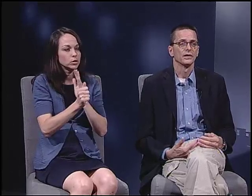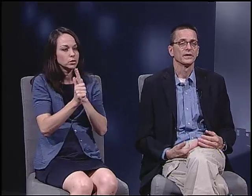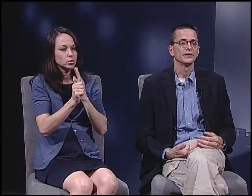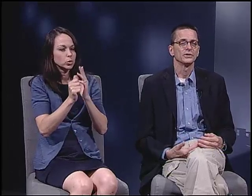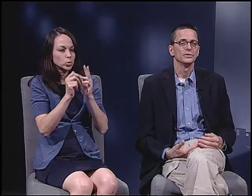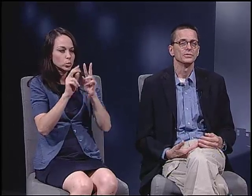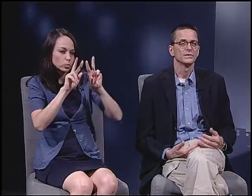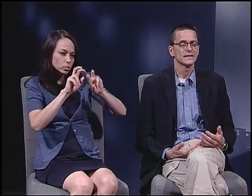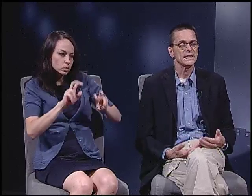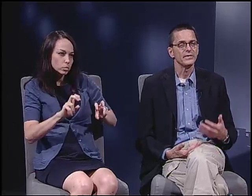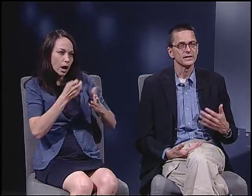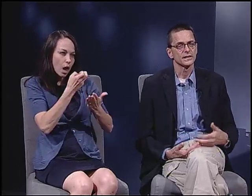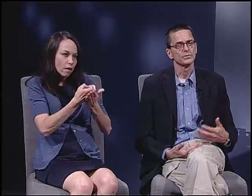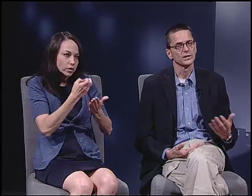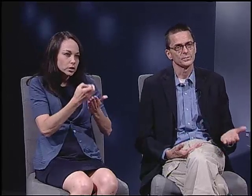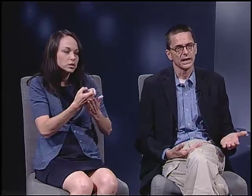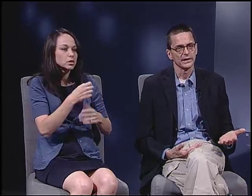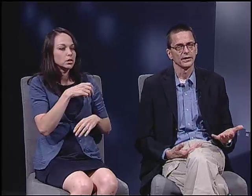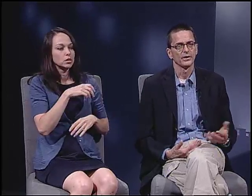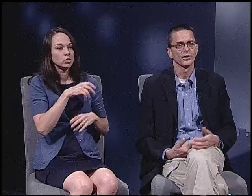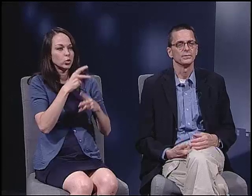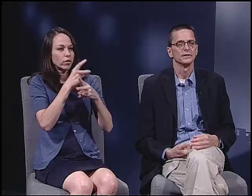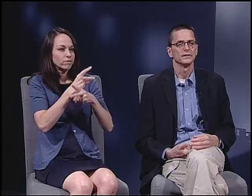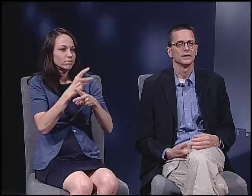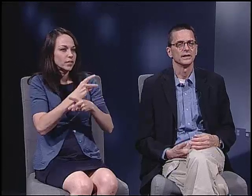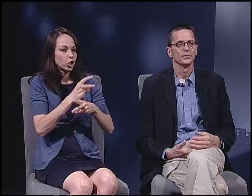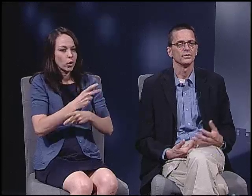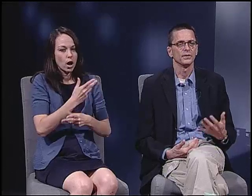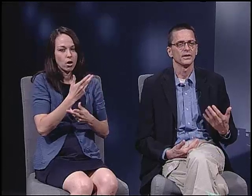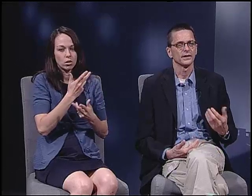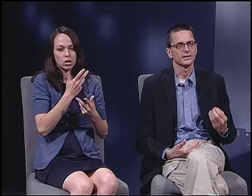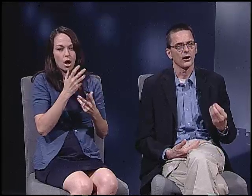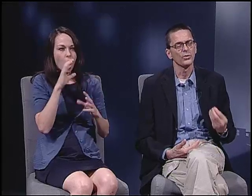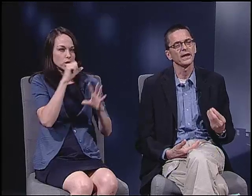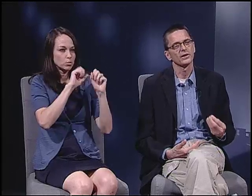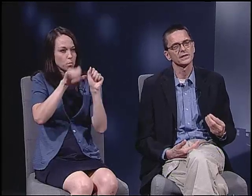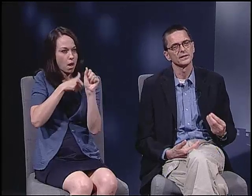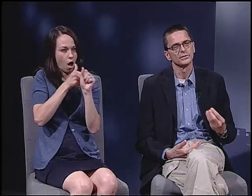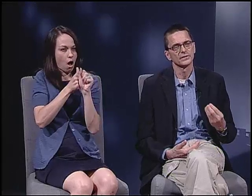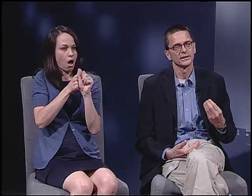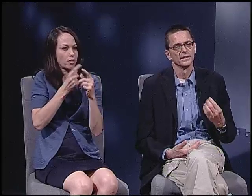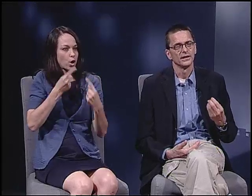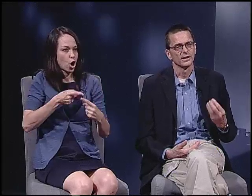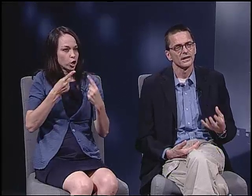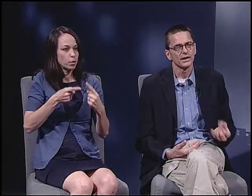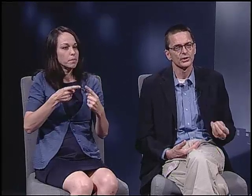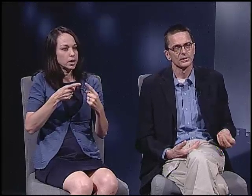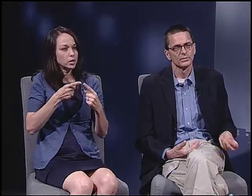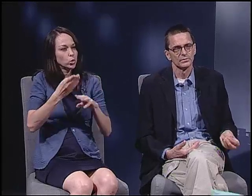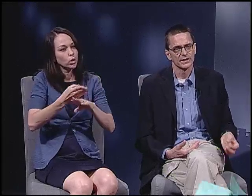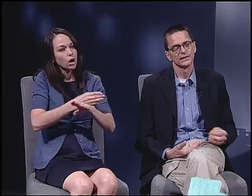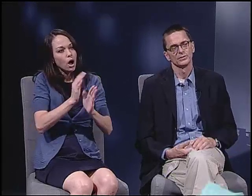learning to see the assumptions behind an argument, you know, it's honing our skills, our logical skills